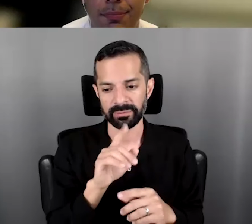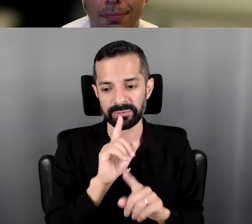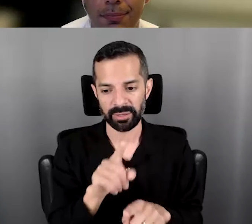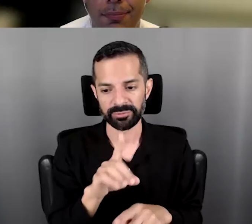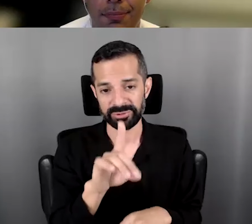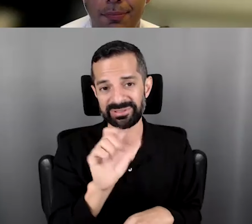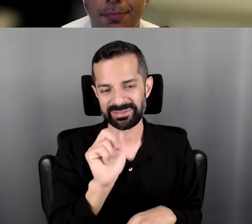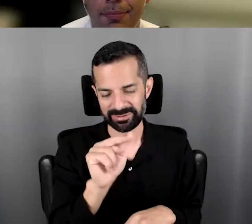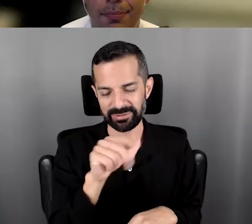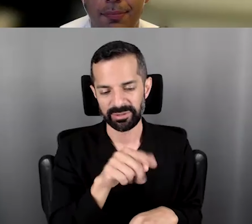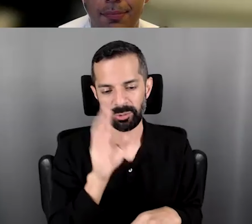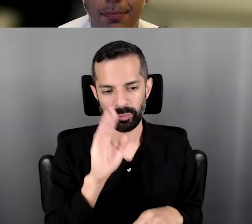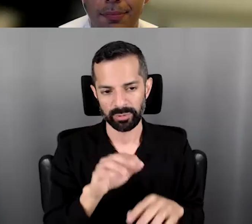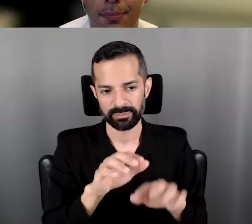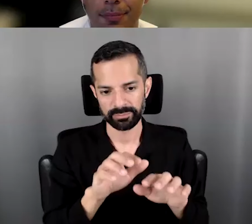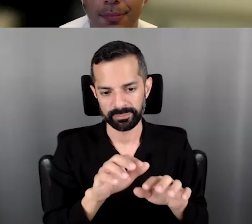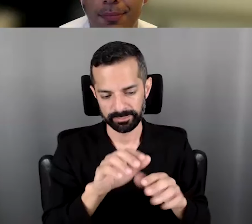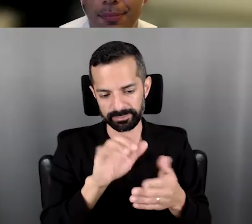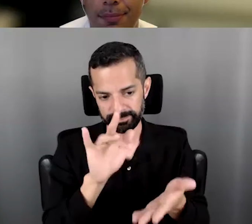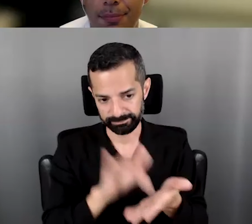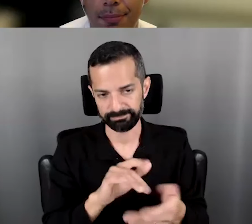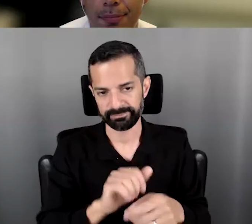The short follow up question is from the Dean.